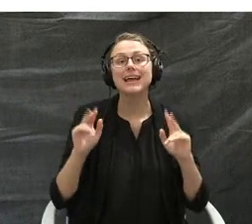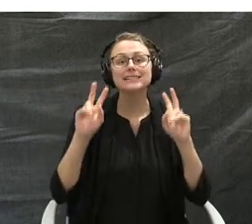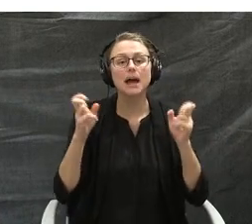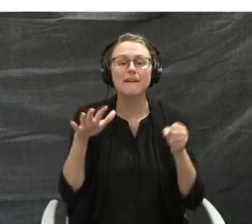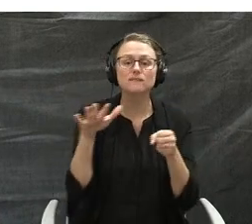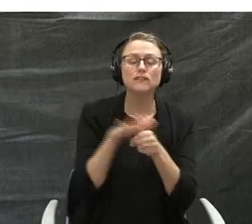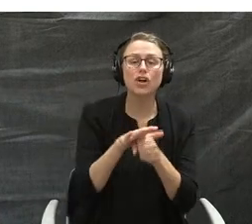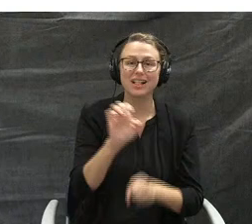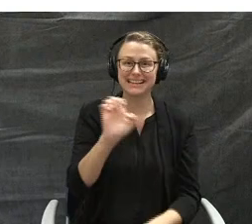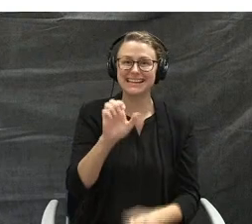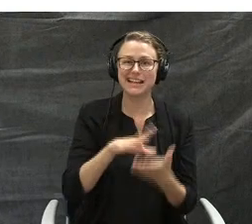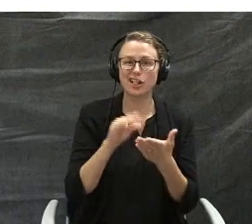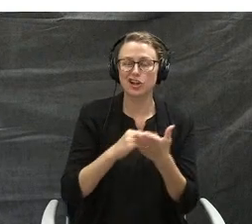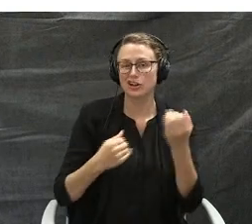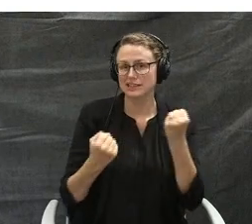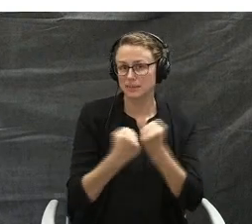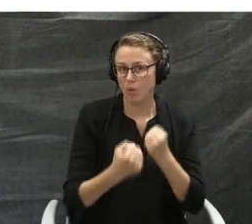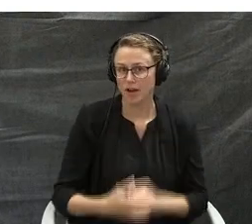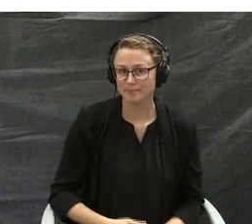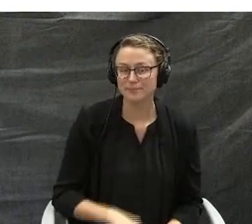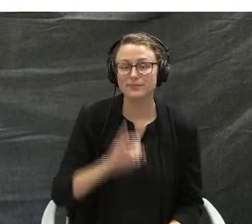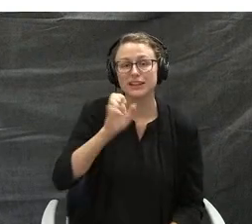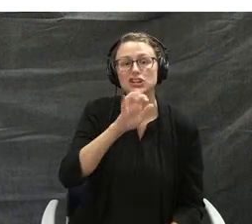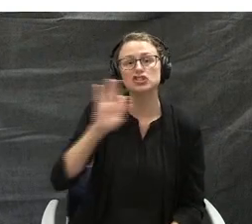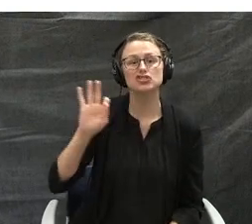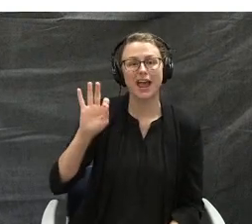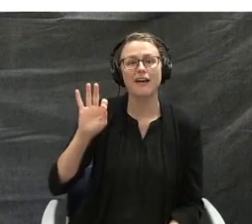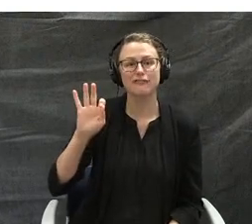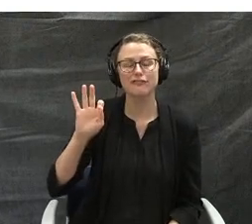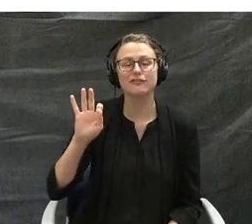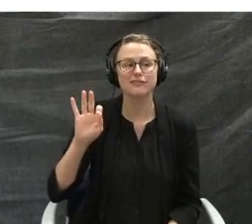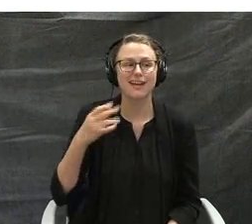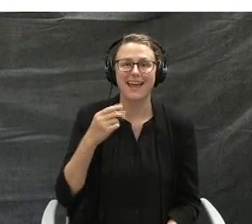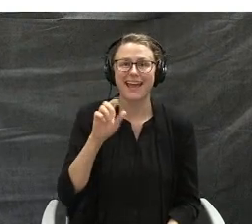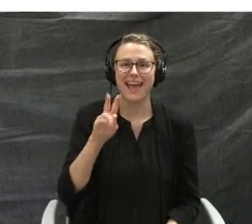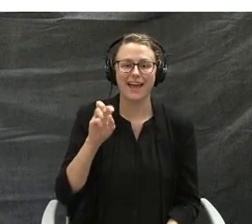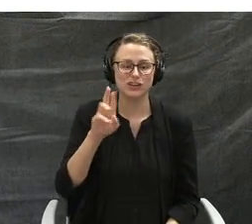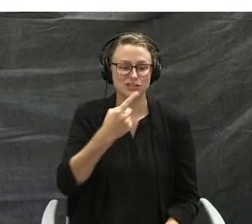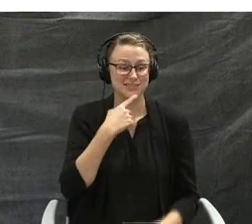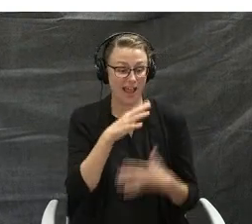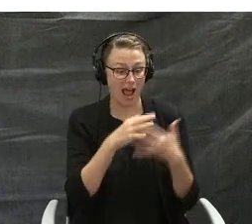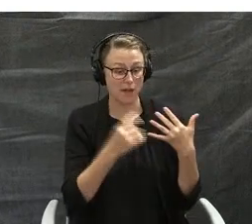support. Jeff Hafner of Deephaven says options for